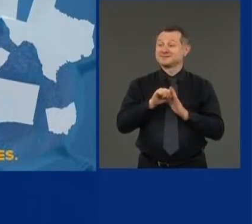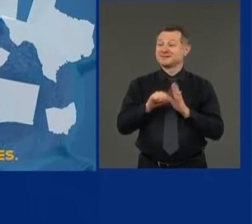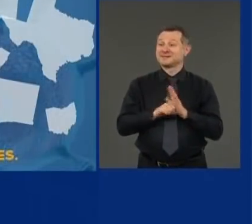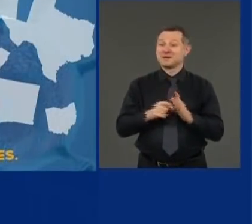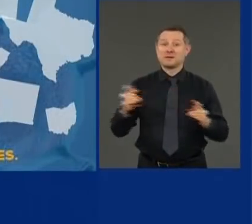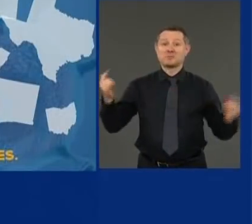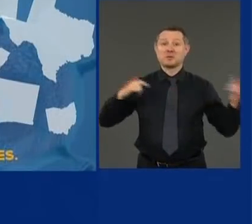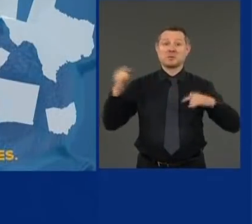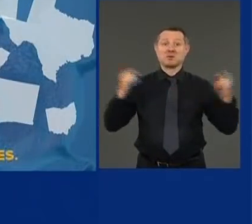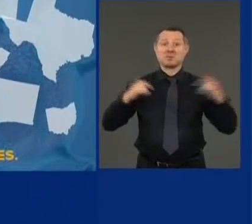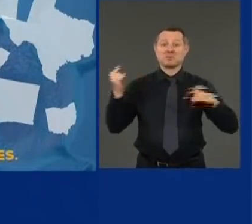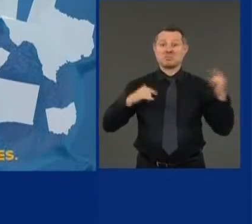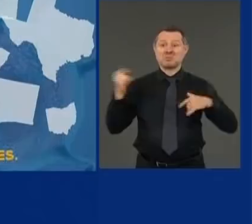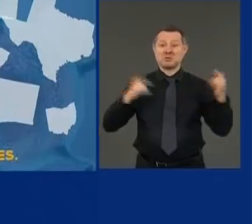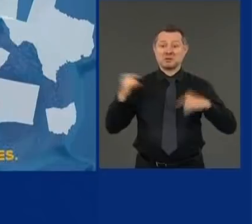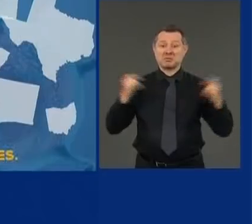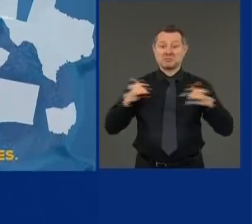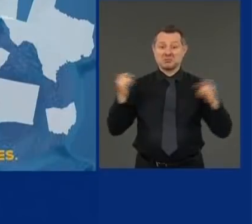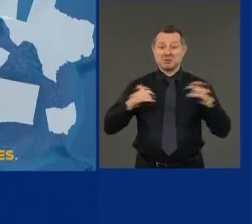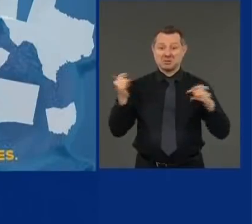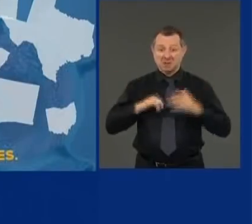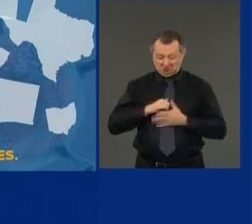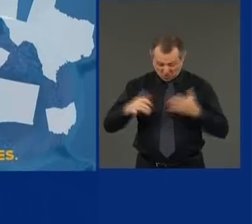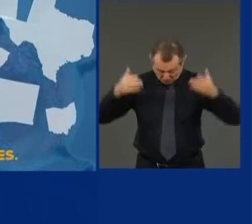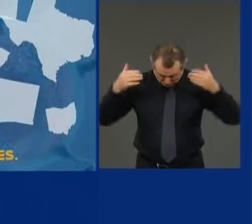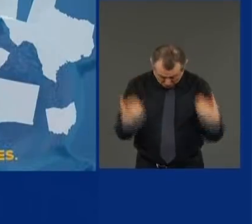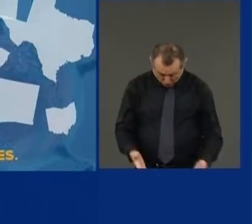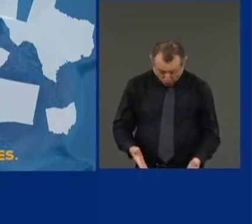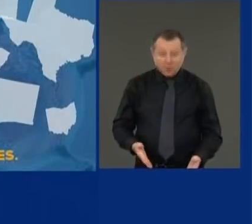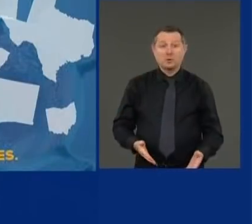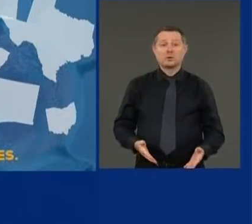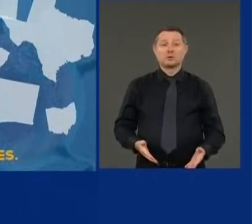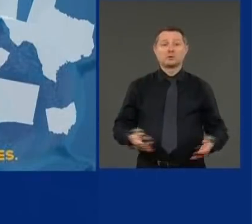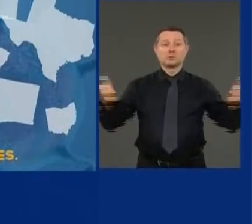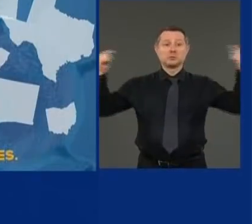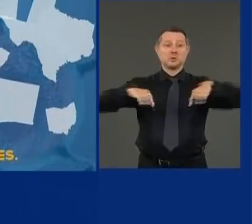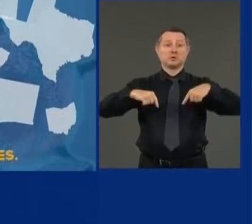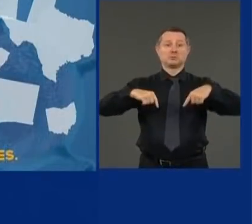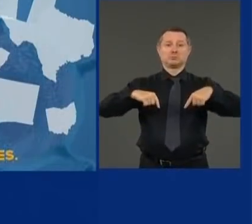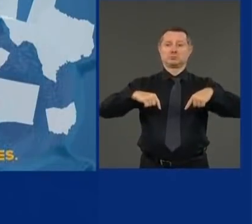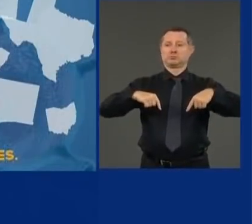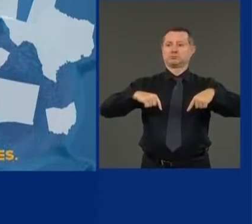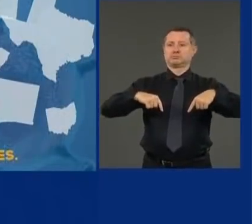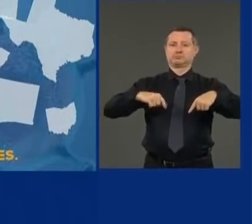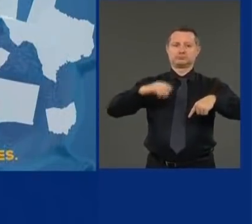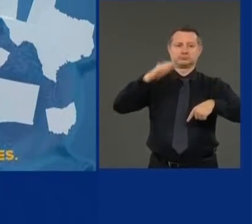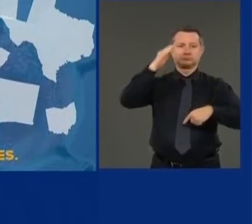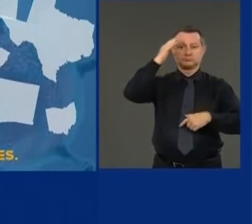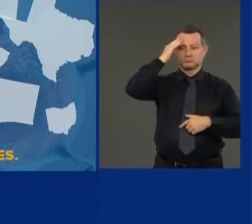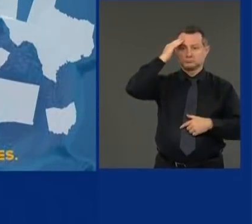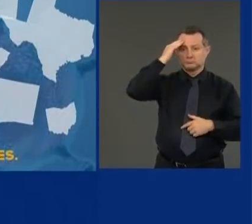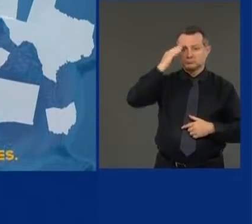NOW YOU'RE GOING TO SEE PEOPLE GETTING ON PLANES FROM THE 38 STATES IN THIS NATION WHERE THE